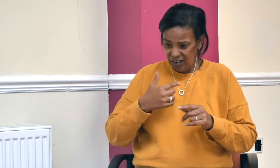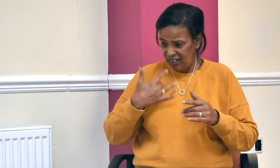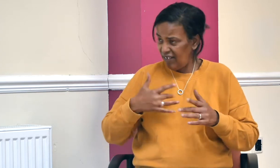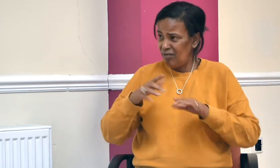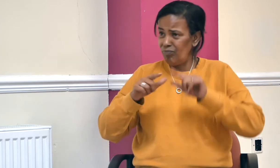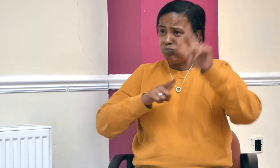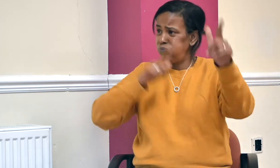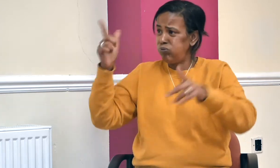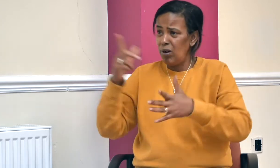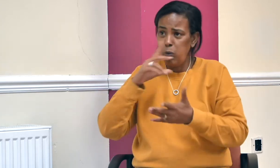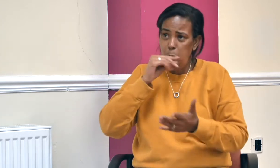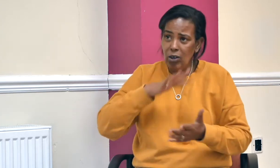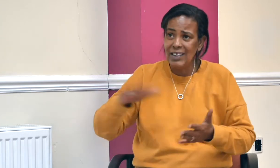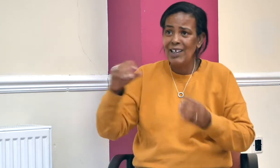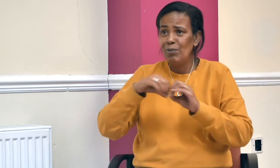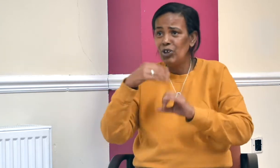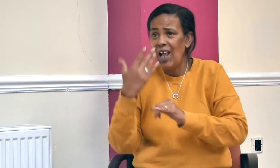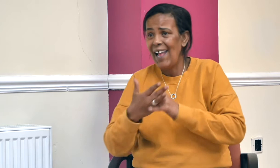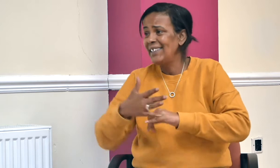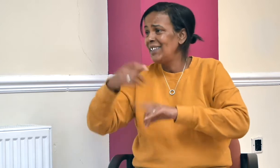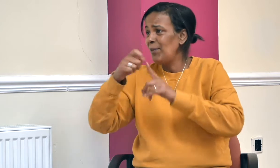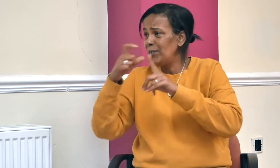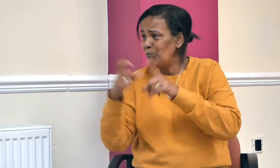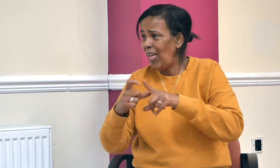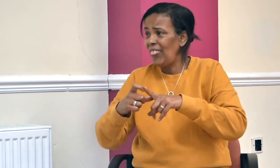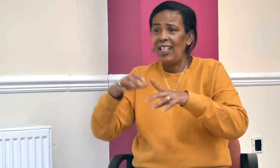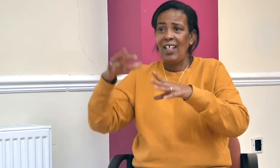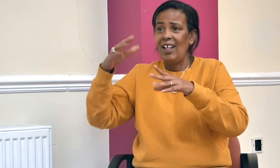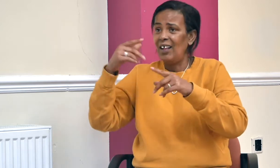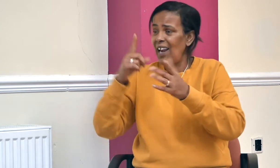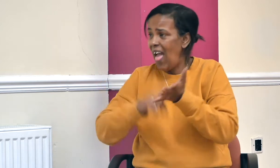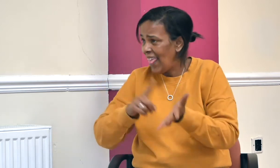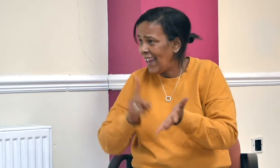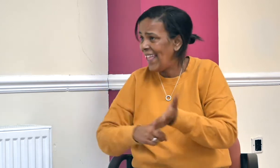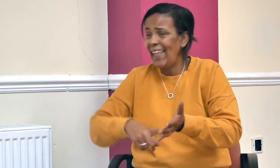They came from all over: Swansea, Bridgend, Pontypridd, Llanelli,